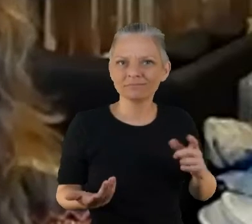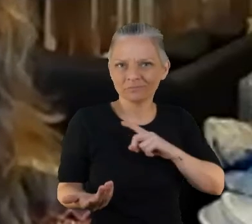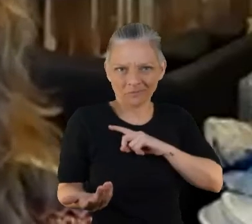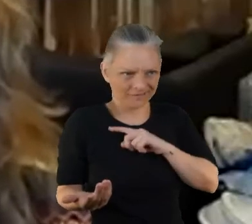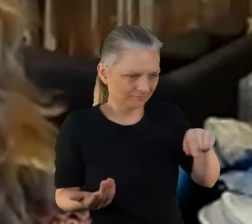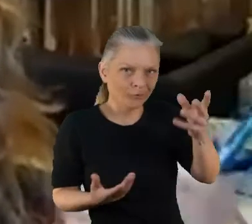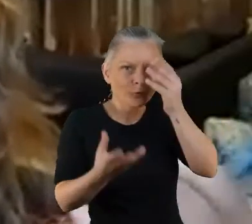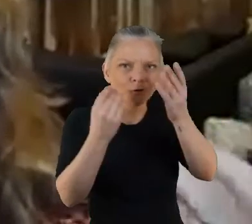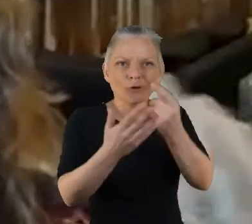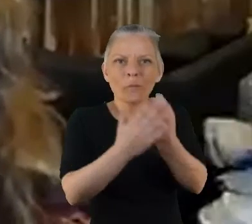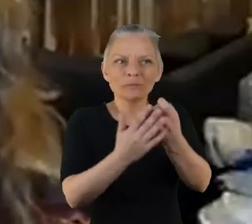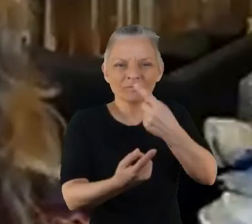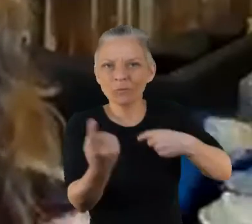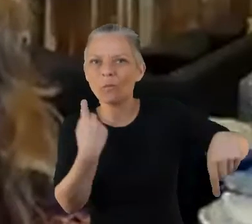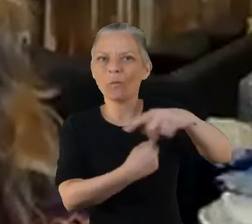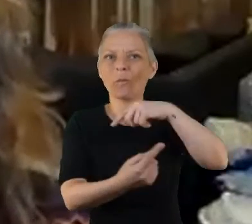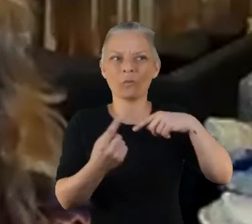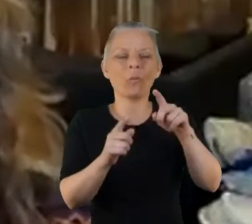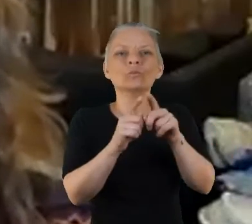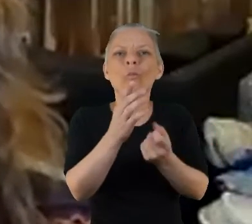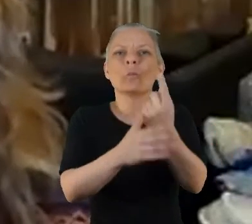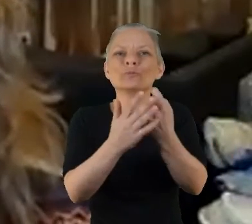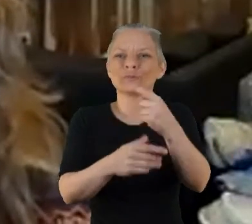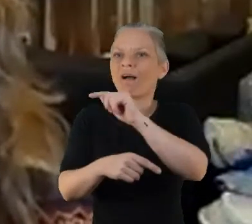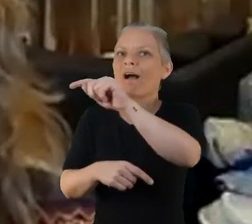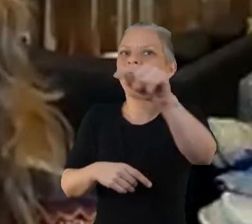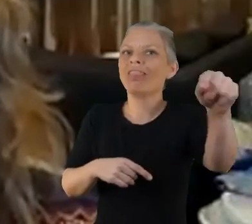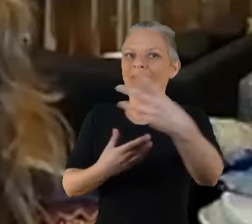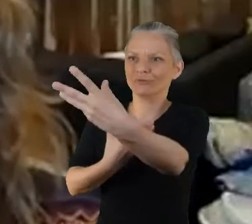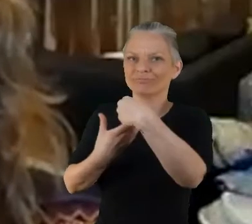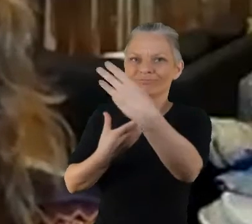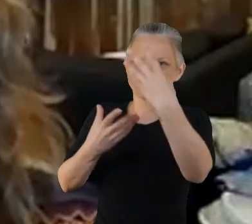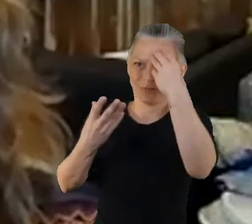even though they’ve got very different roles and remits. So although I work quite strategically,